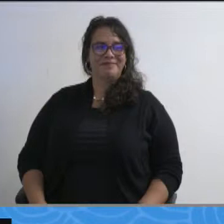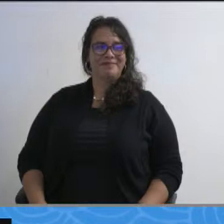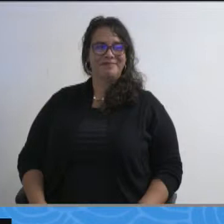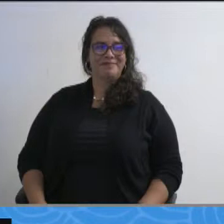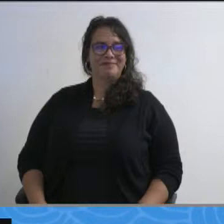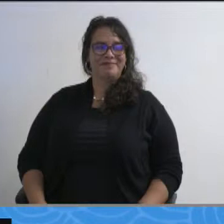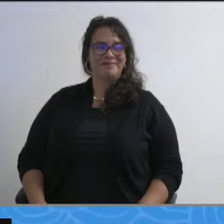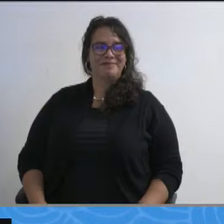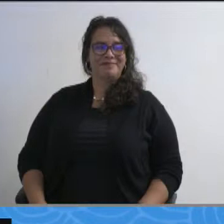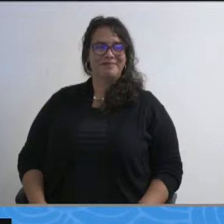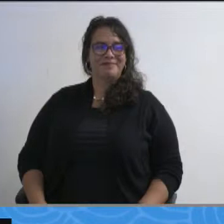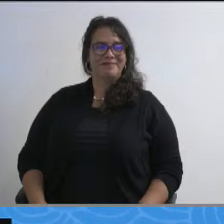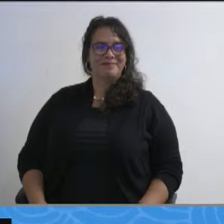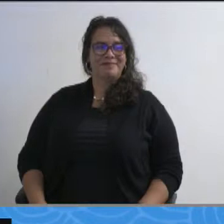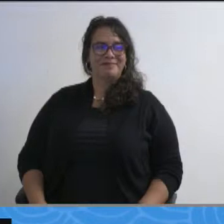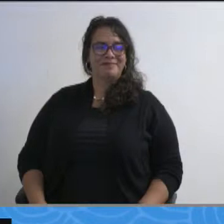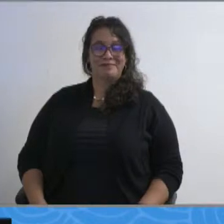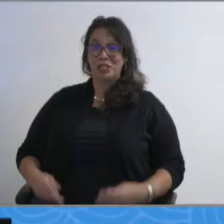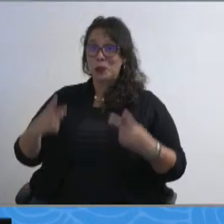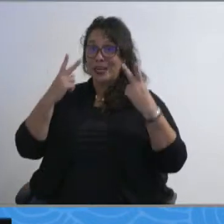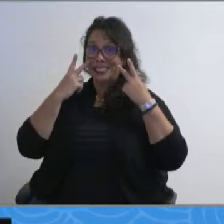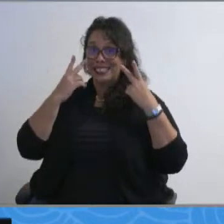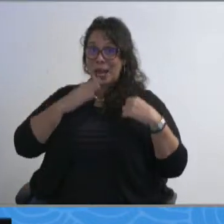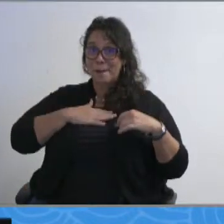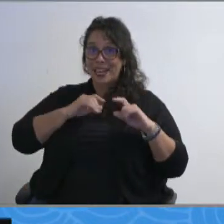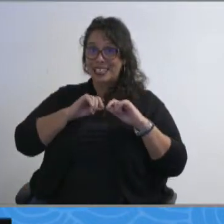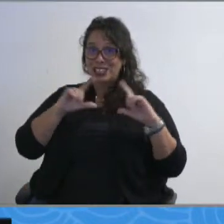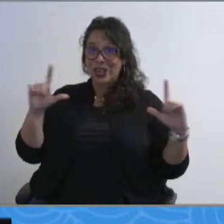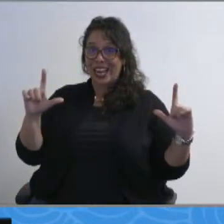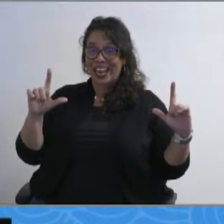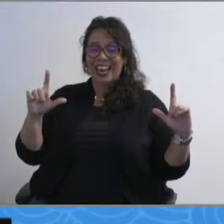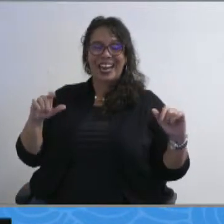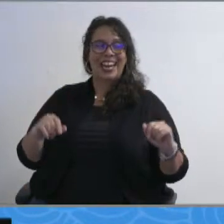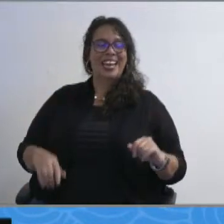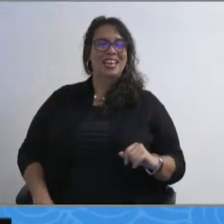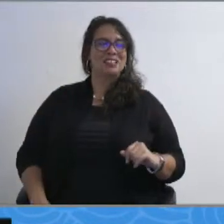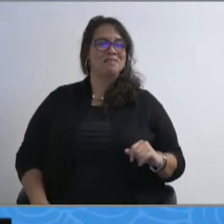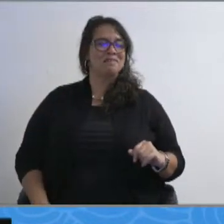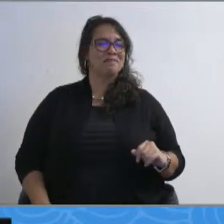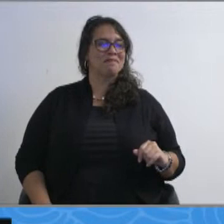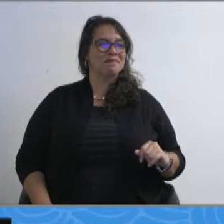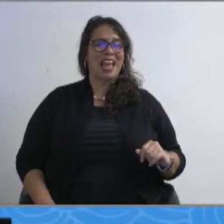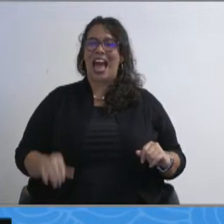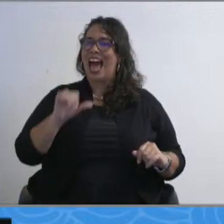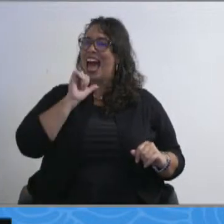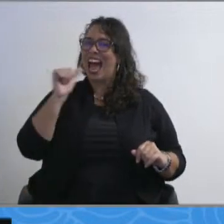Okay. Can you see my screen here? I have not shared screen since I've had the ability